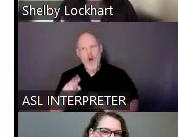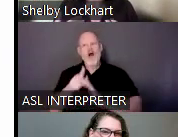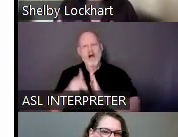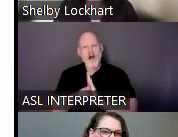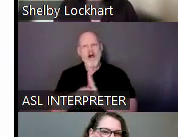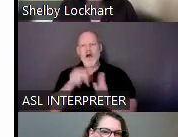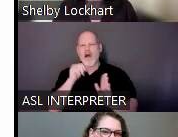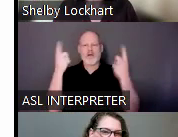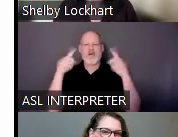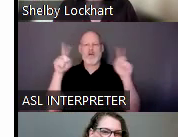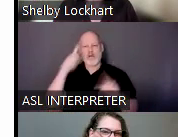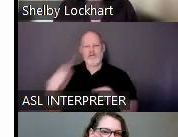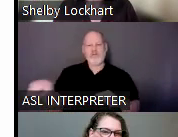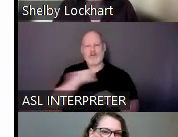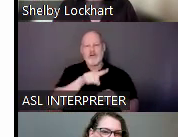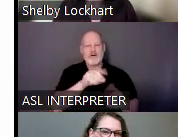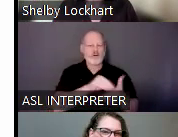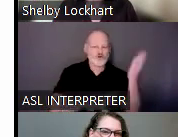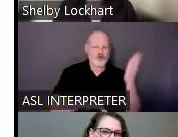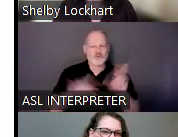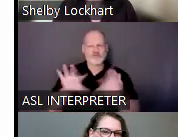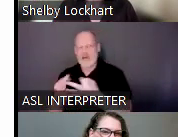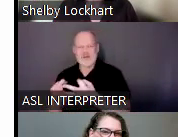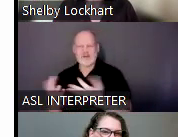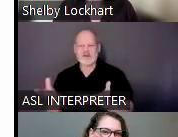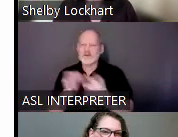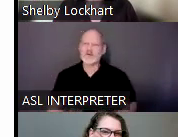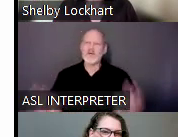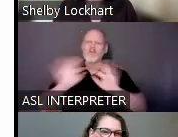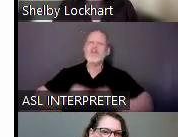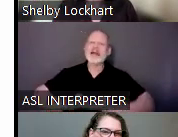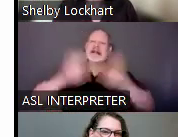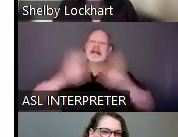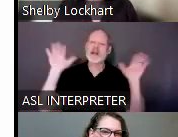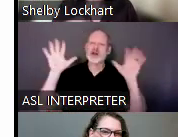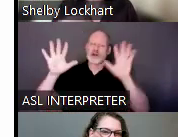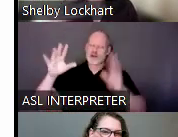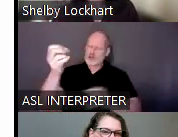we've got to get really clear about what that, what is happening there. And so one